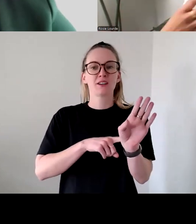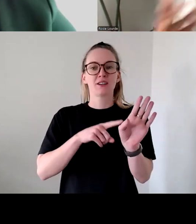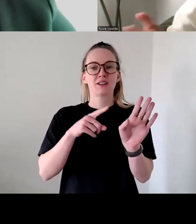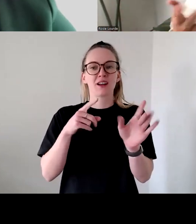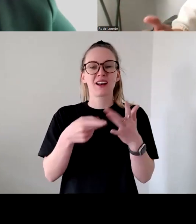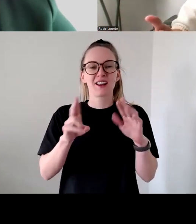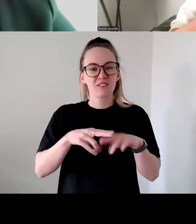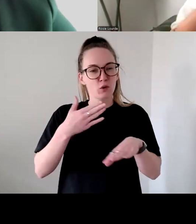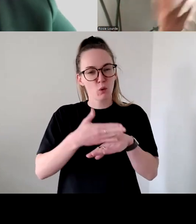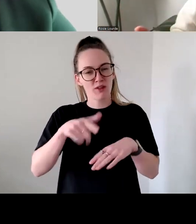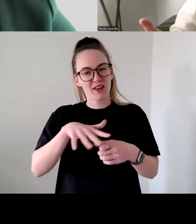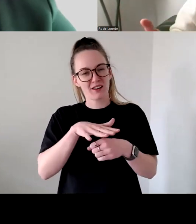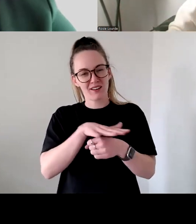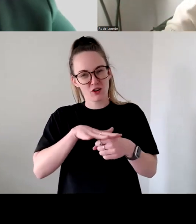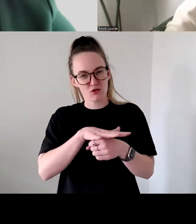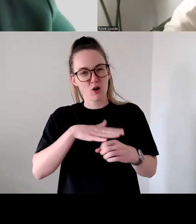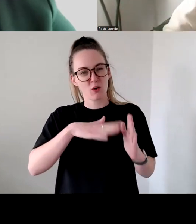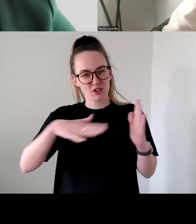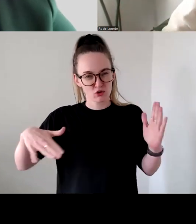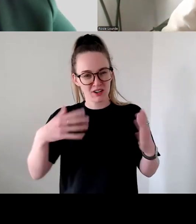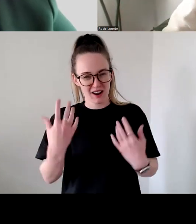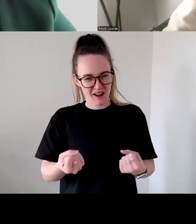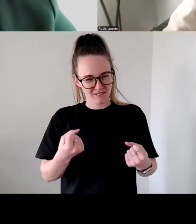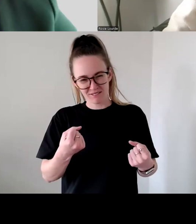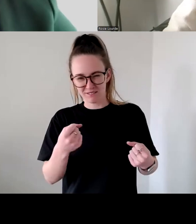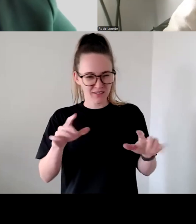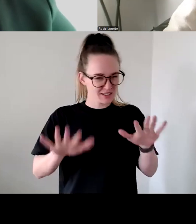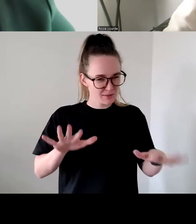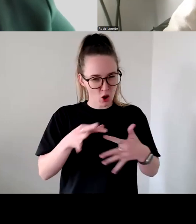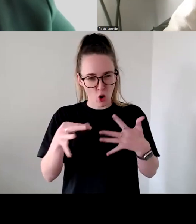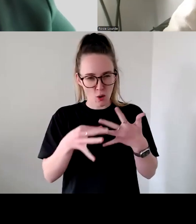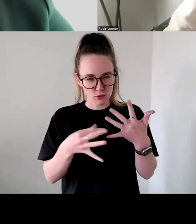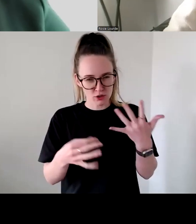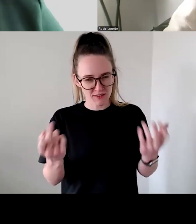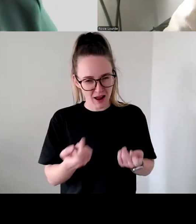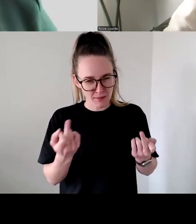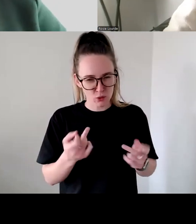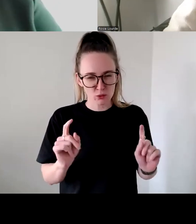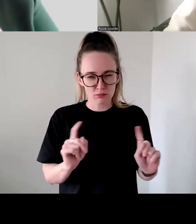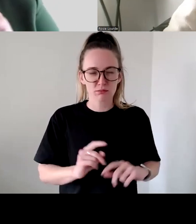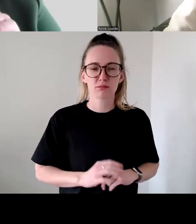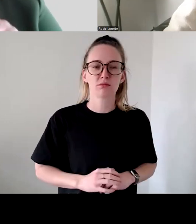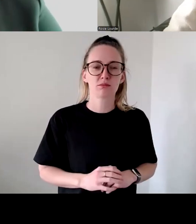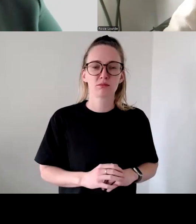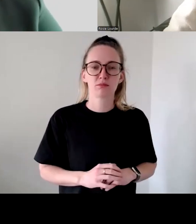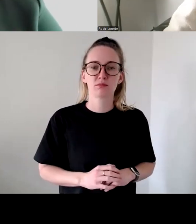Are there similar options available for you? >> Actually they are, there is technical legal